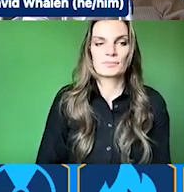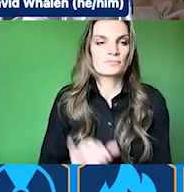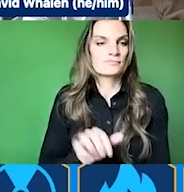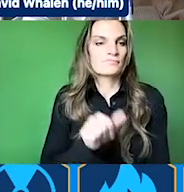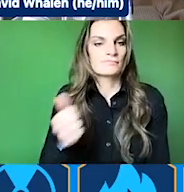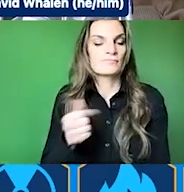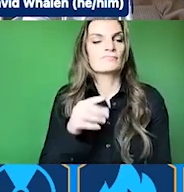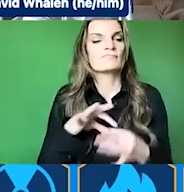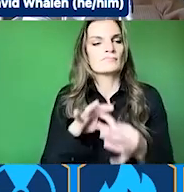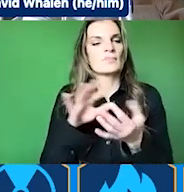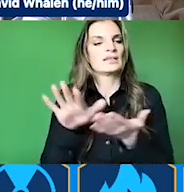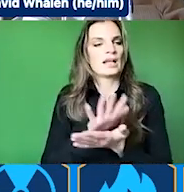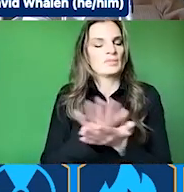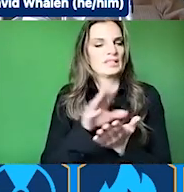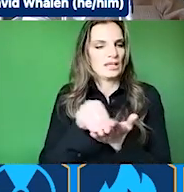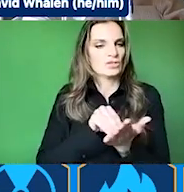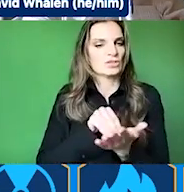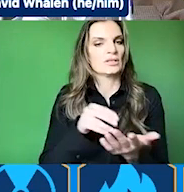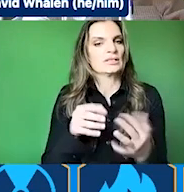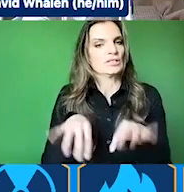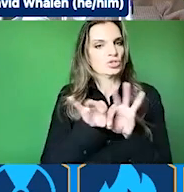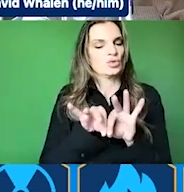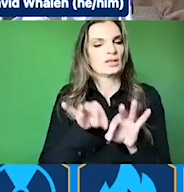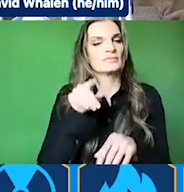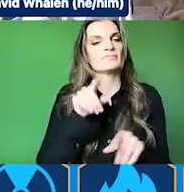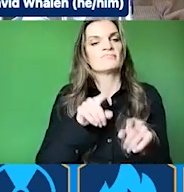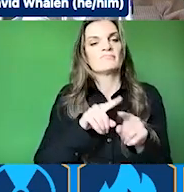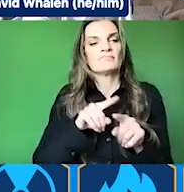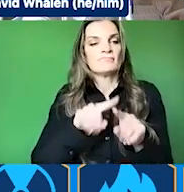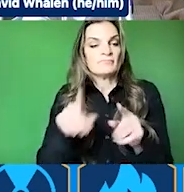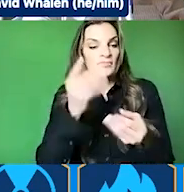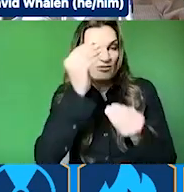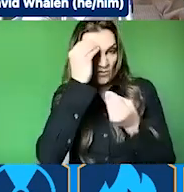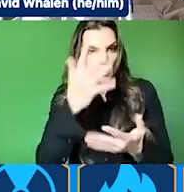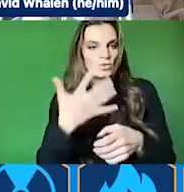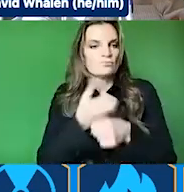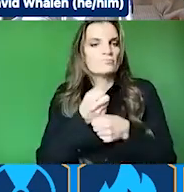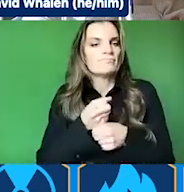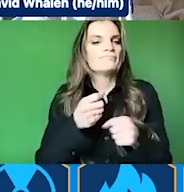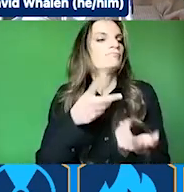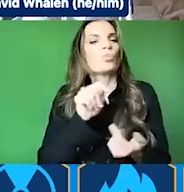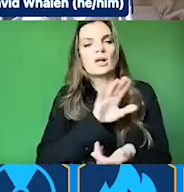documentation ensuring that when demographic data is collected on patients that information about